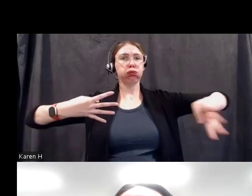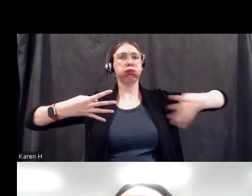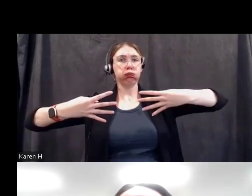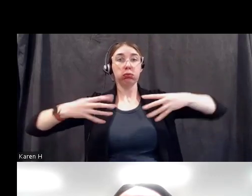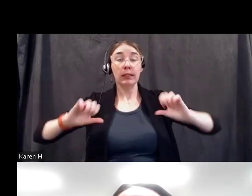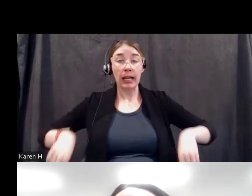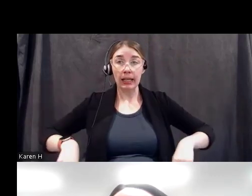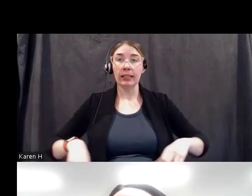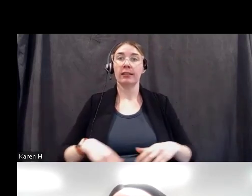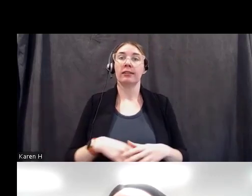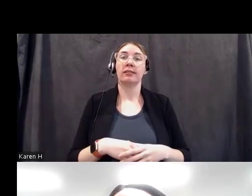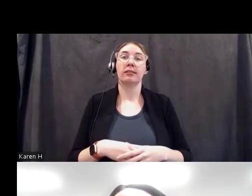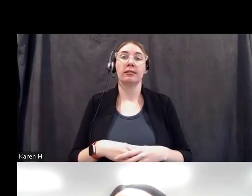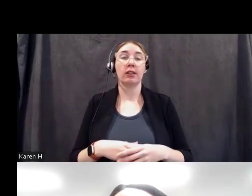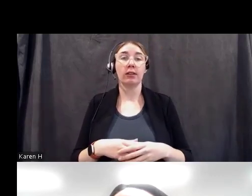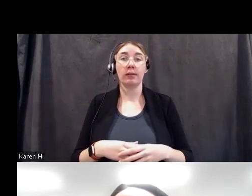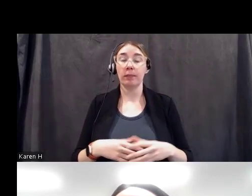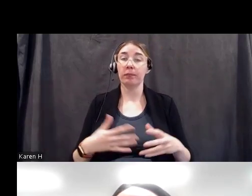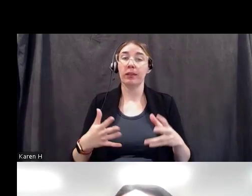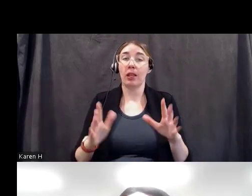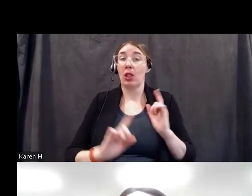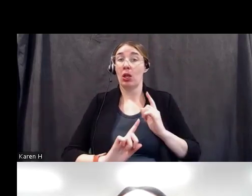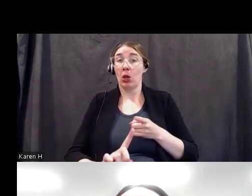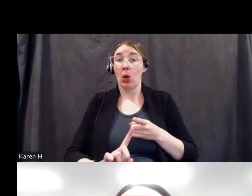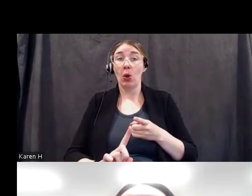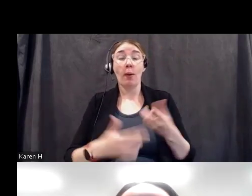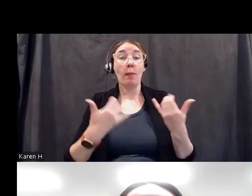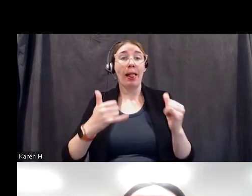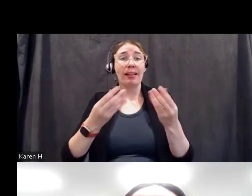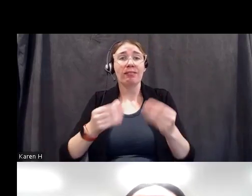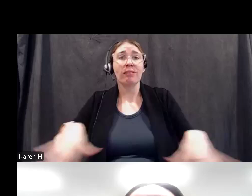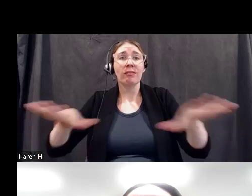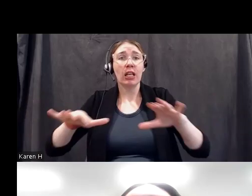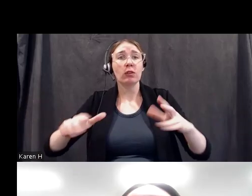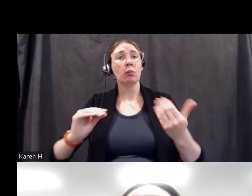The goal is to continue increasing accessibility of playing fields, and this one is a bit of a sad